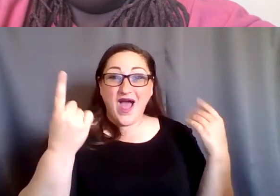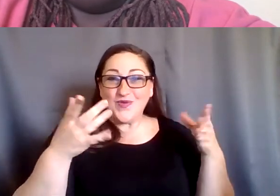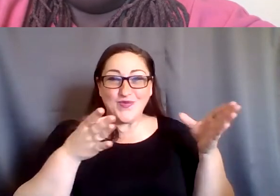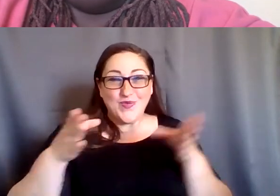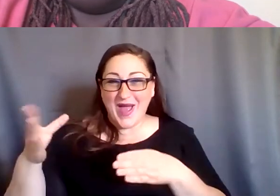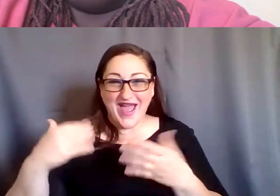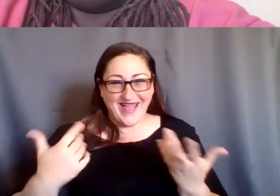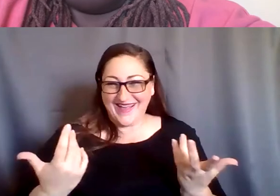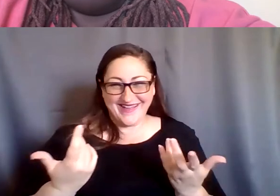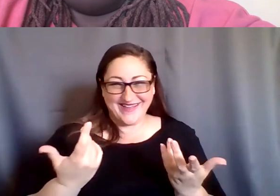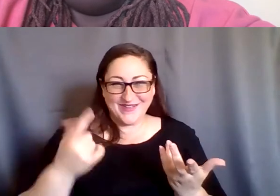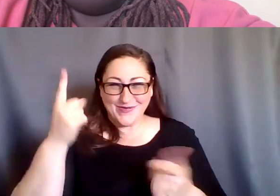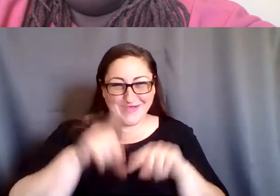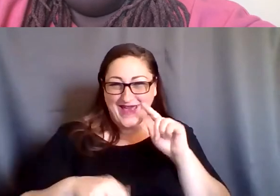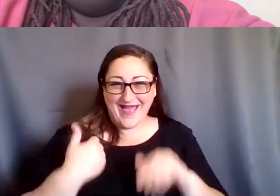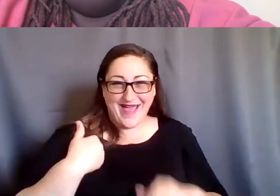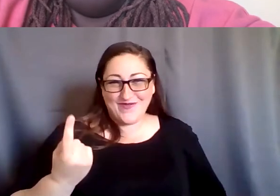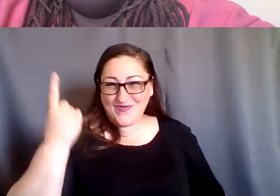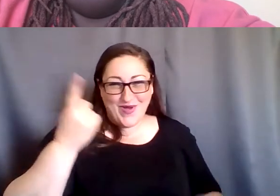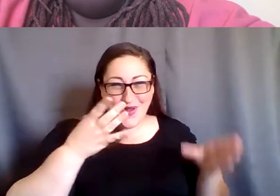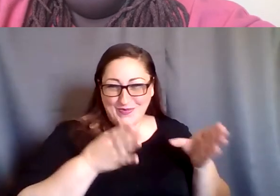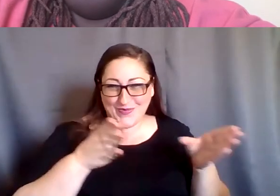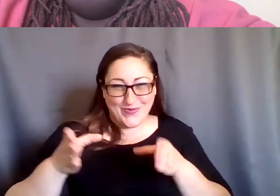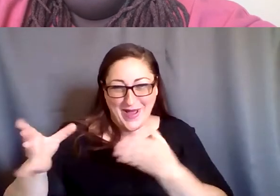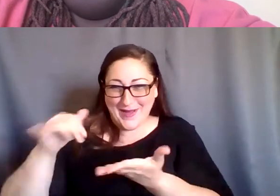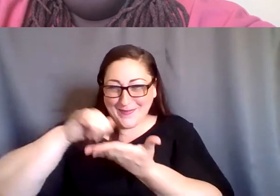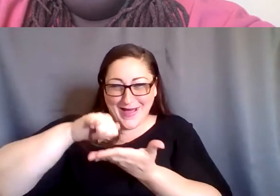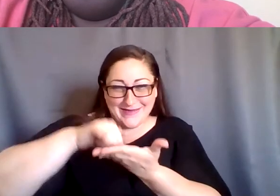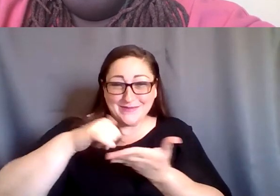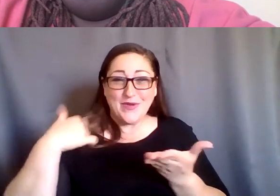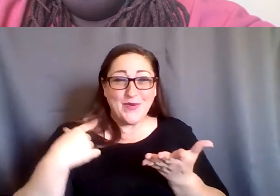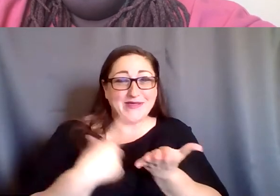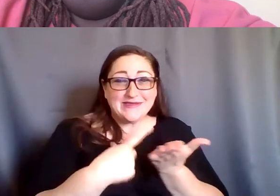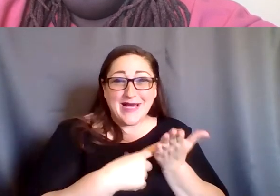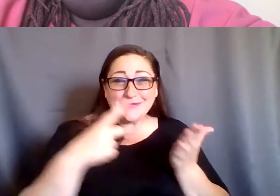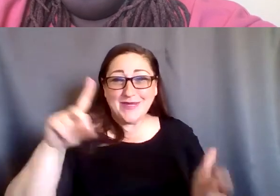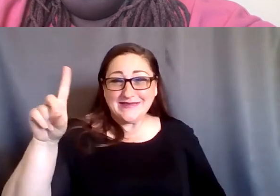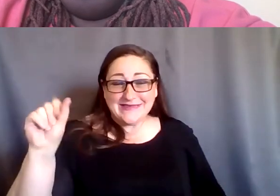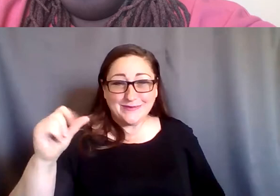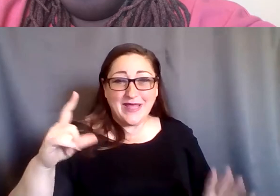When we talk about a disability community we’re really talking about people with a broad range of different types of disabilities,